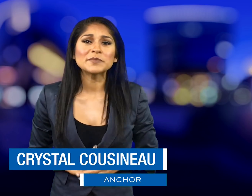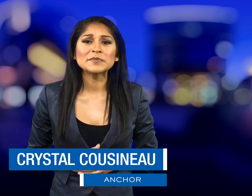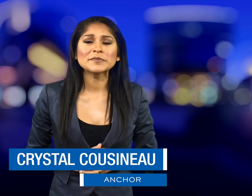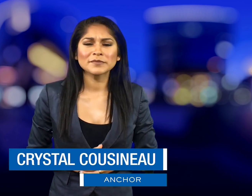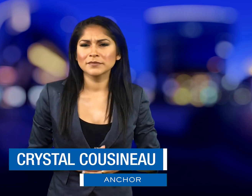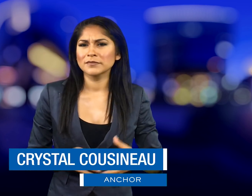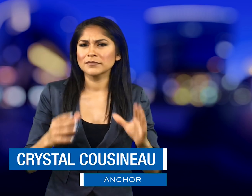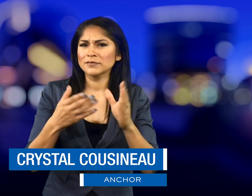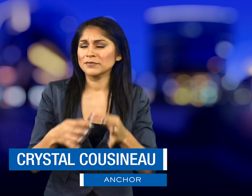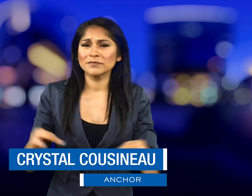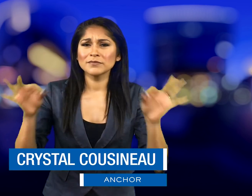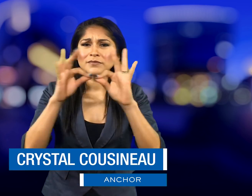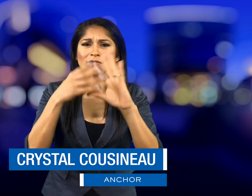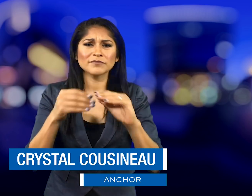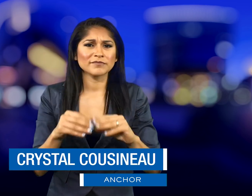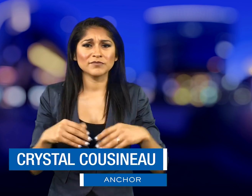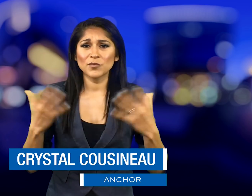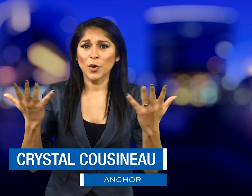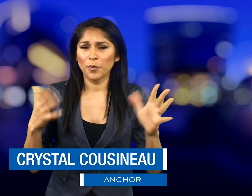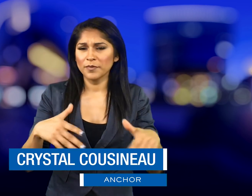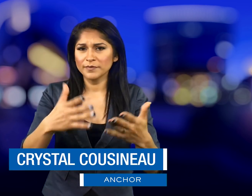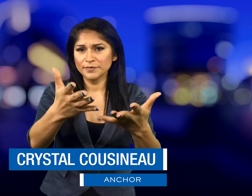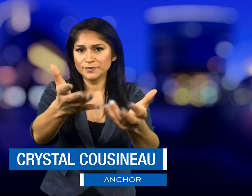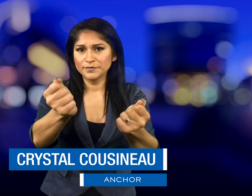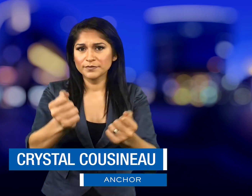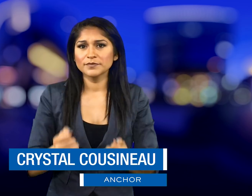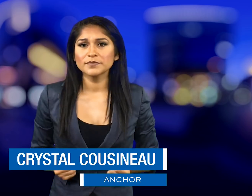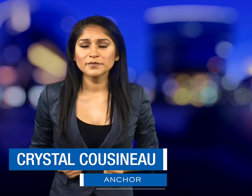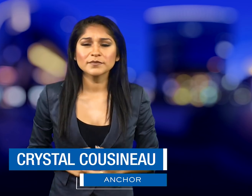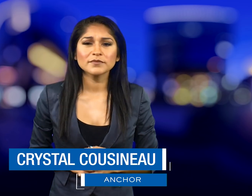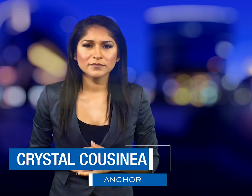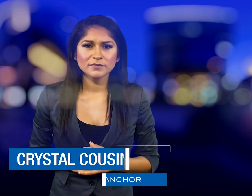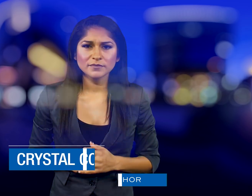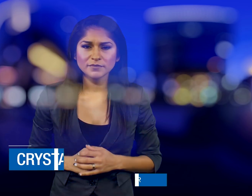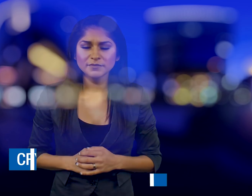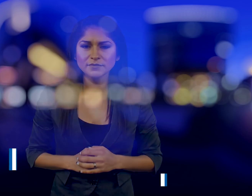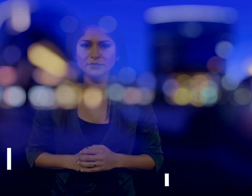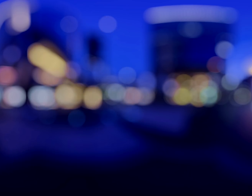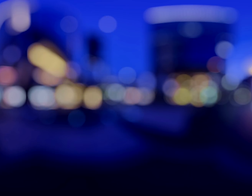Here are your top stories for today.